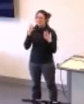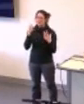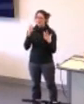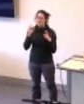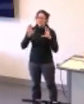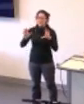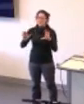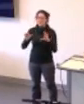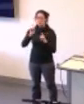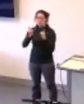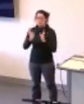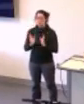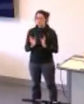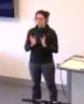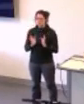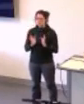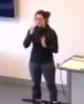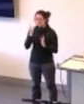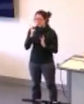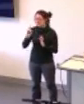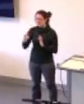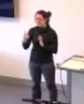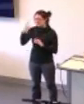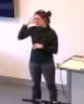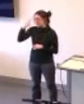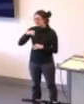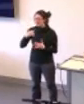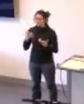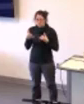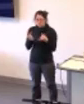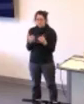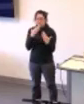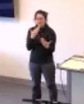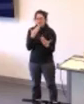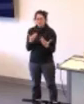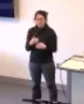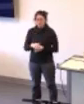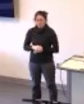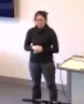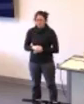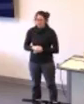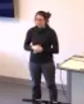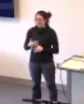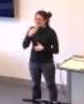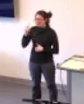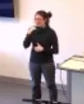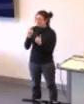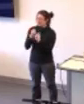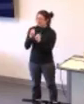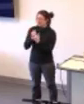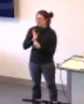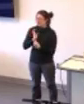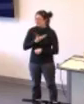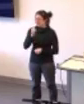And even if you only gave a penny, I want you to just call out that you support Longmore. Because it's really great.